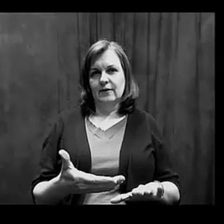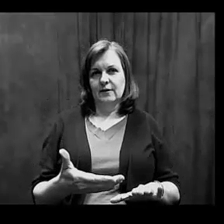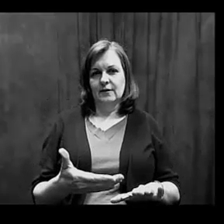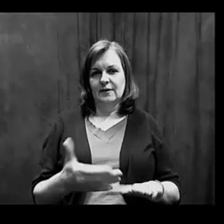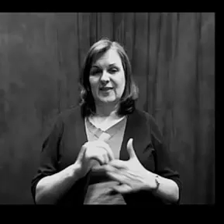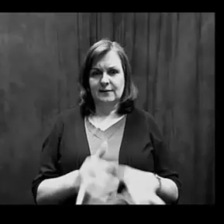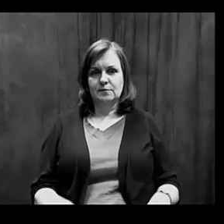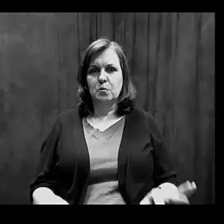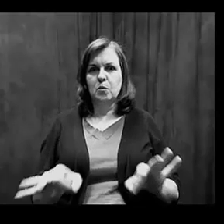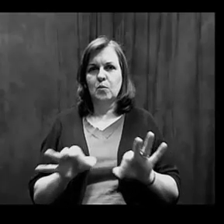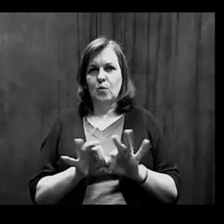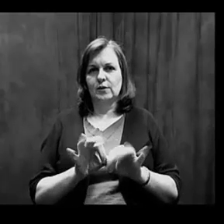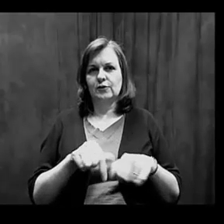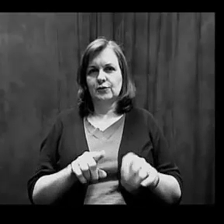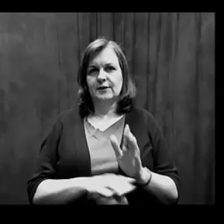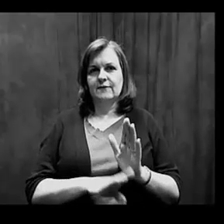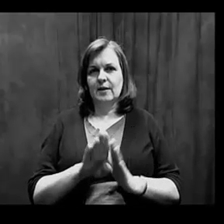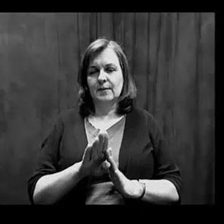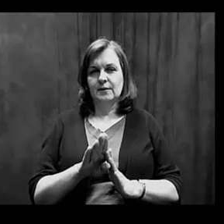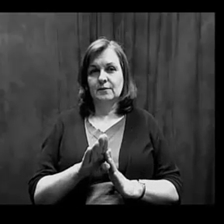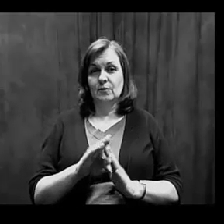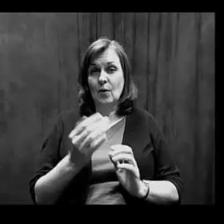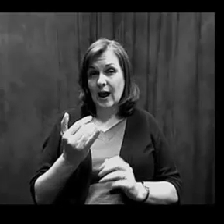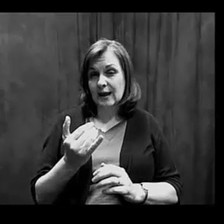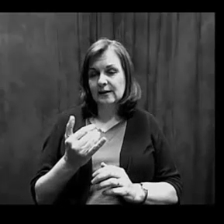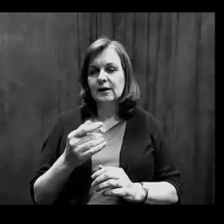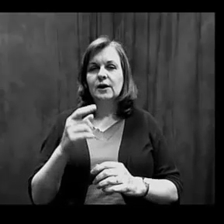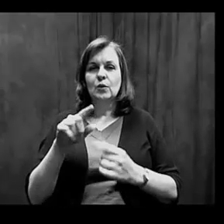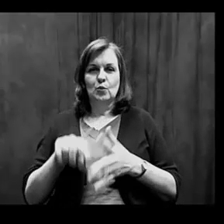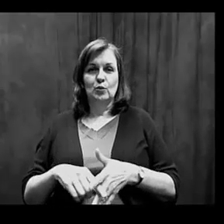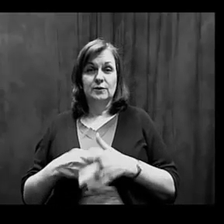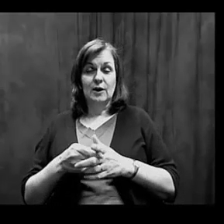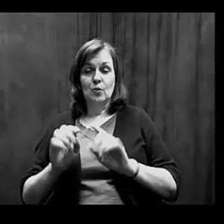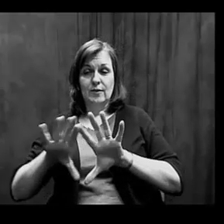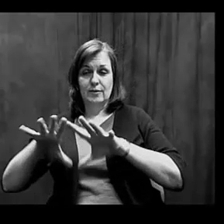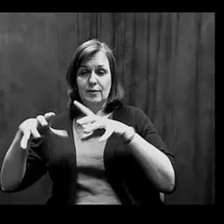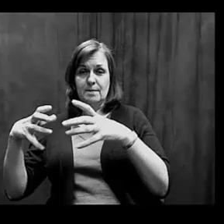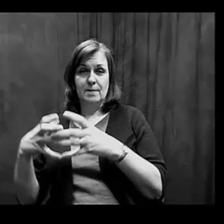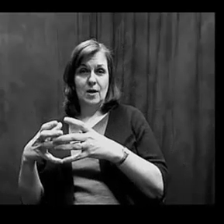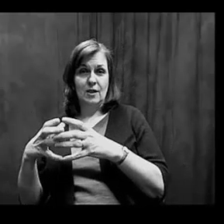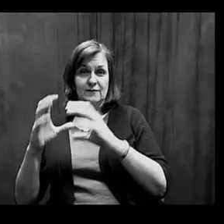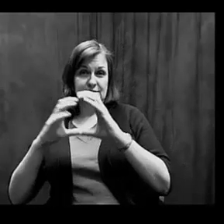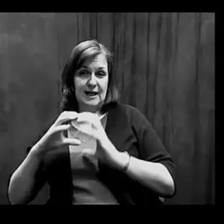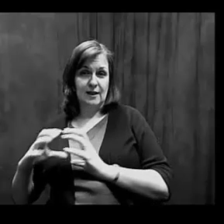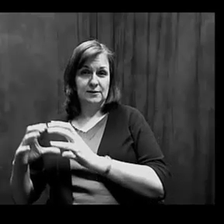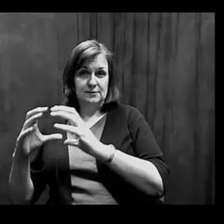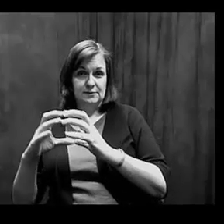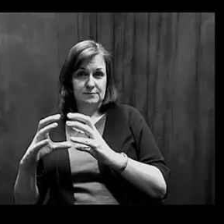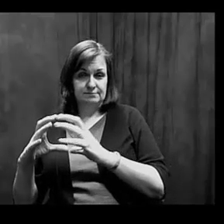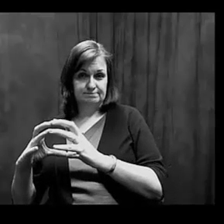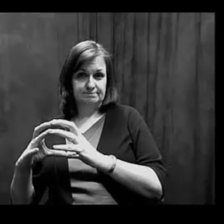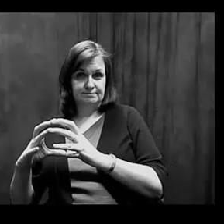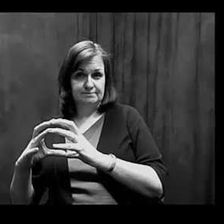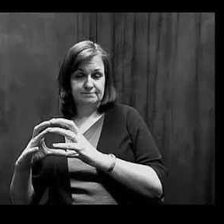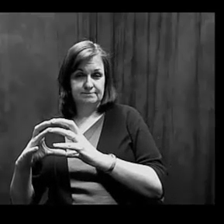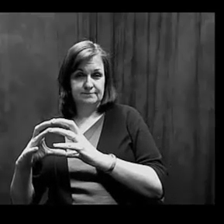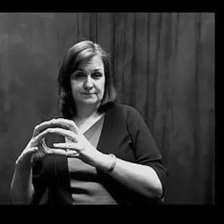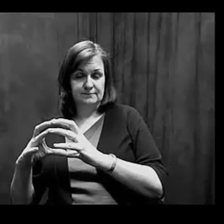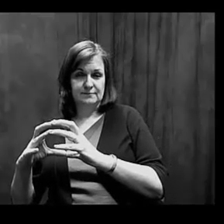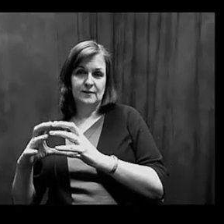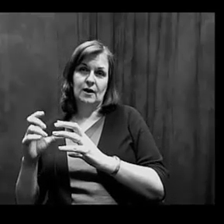critical in development because what we look for is taking the ball of cells that we have right